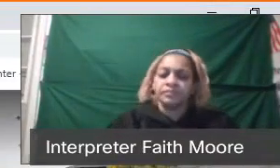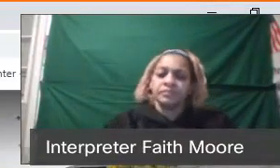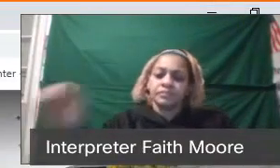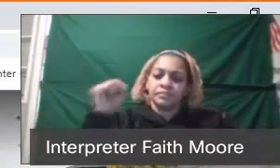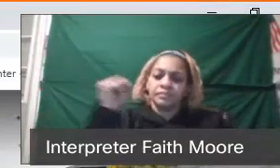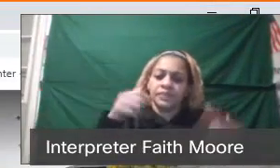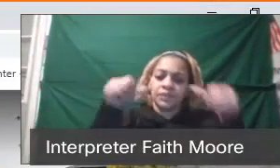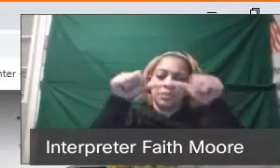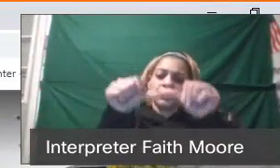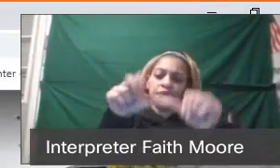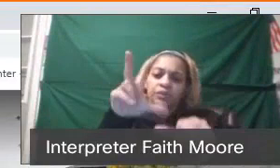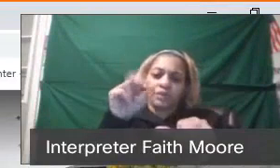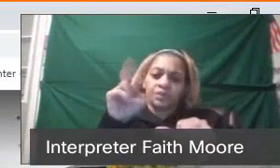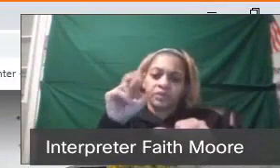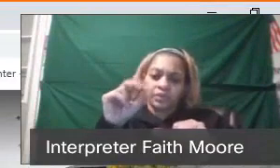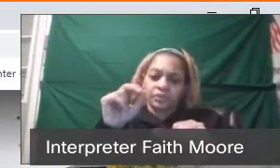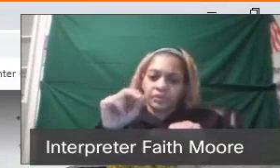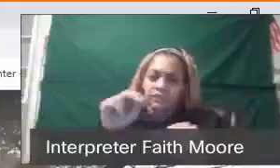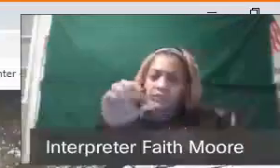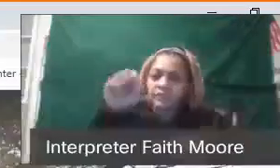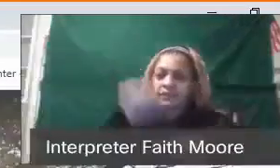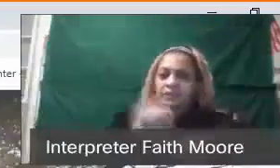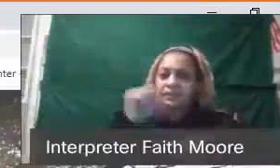This is actually south of the project where the 1st time.